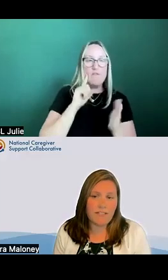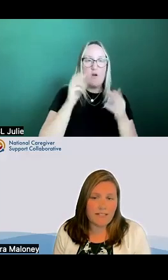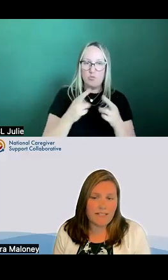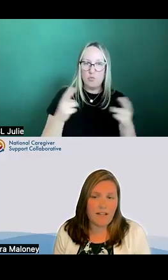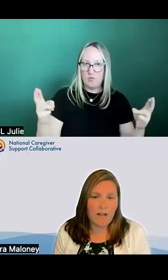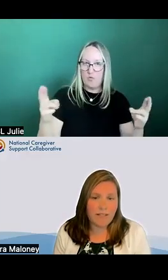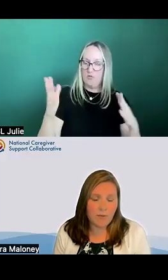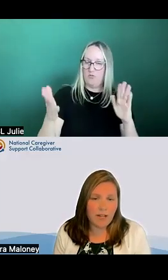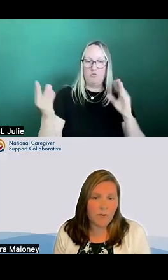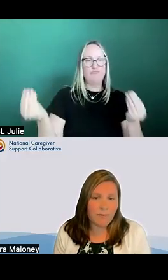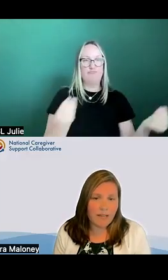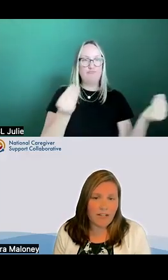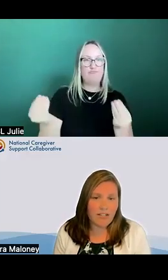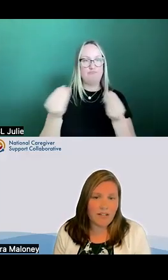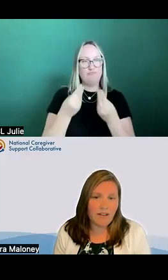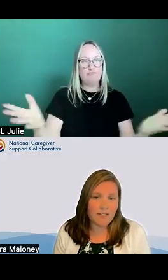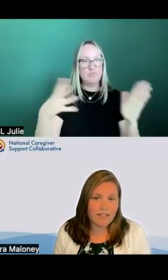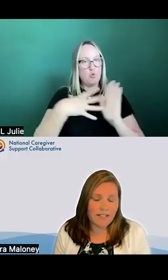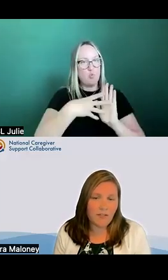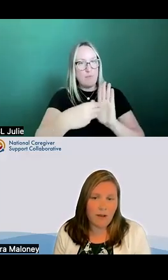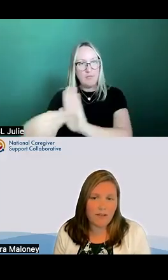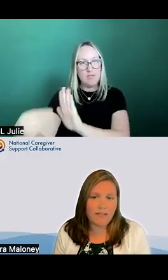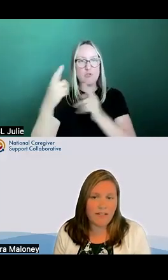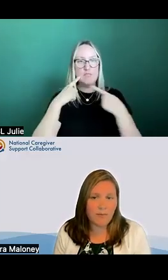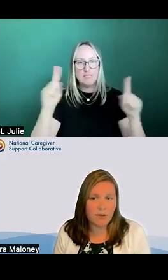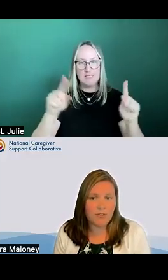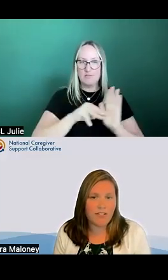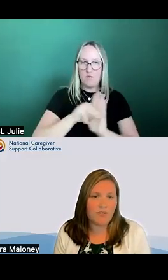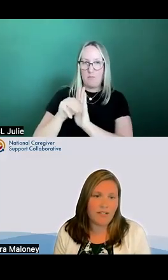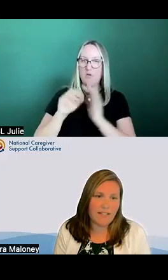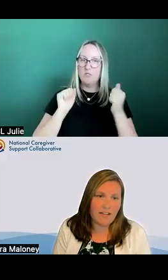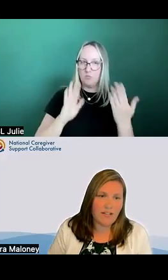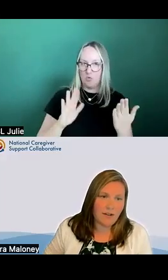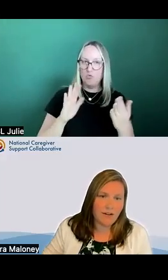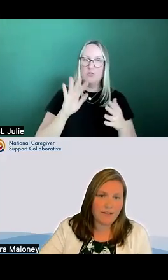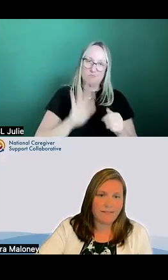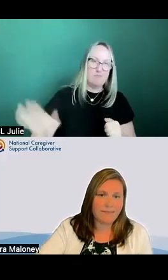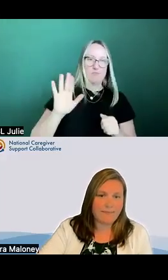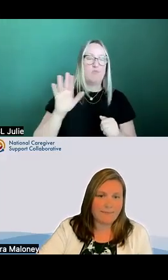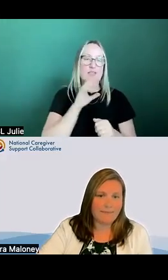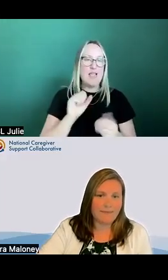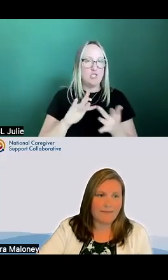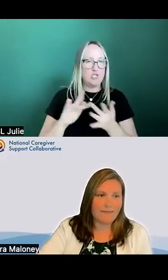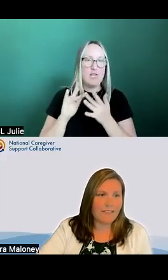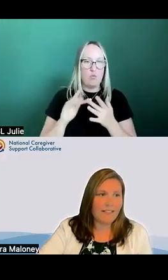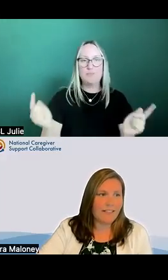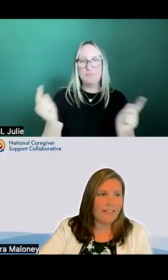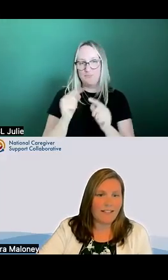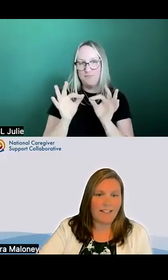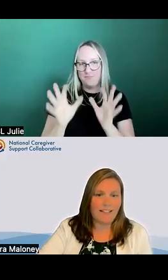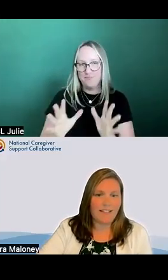facilitate widespread replication of successful models and approaches across the aging network.